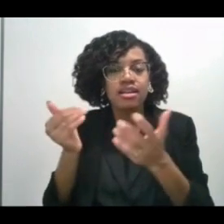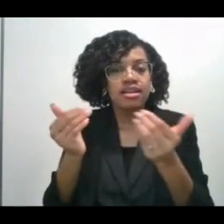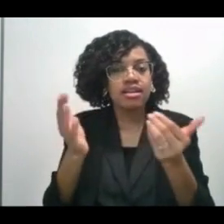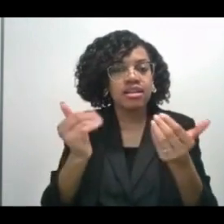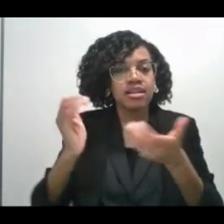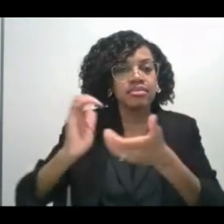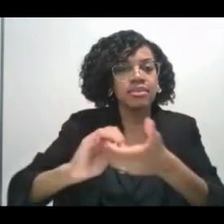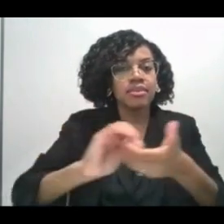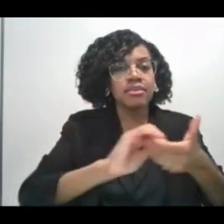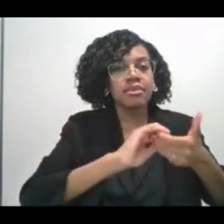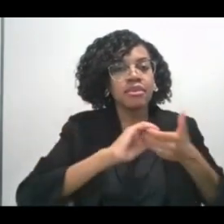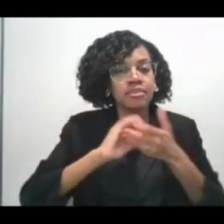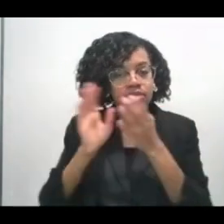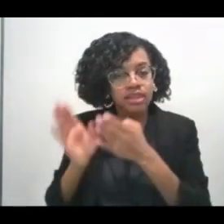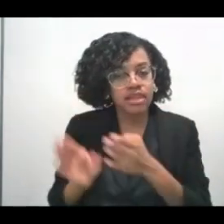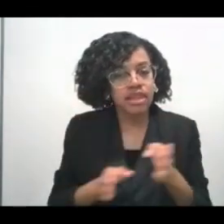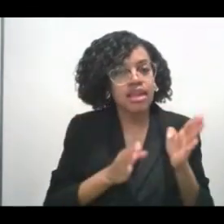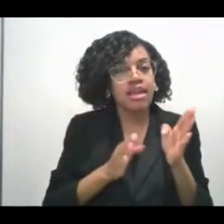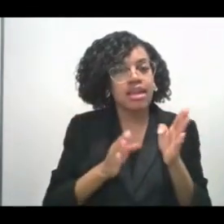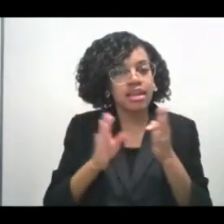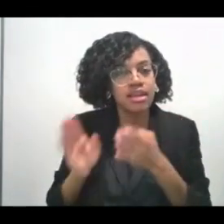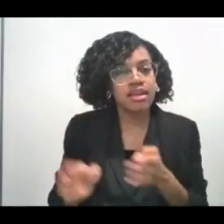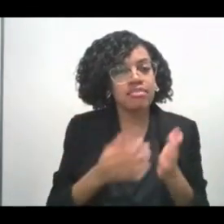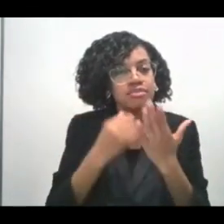mitigation. We know that there are just a wide variety of